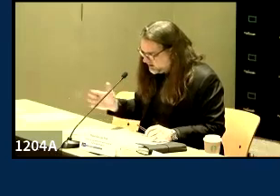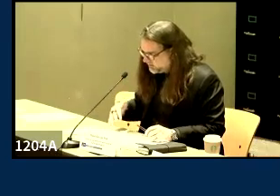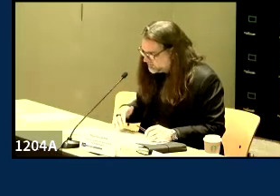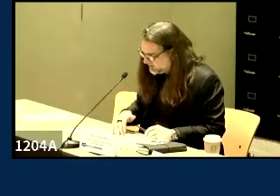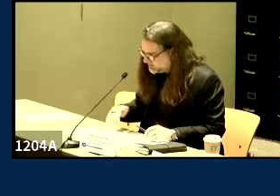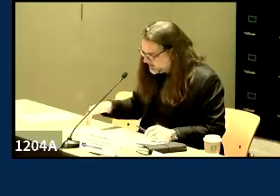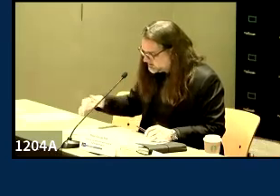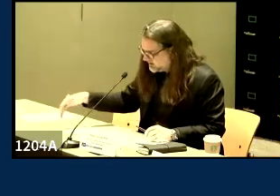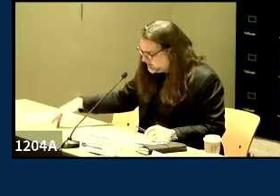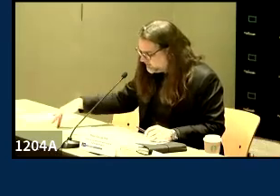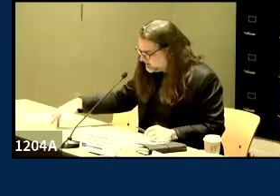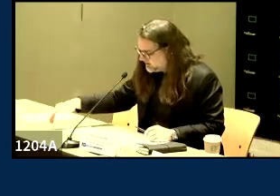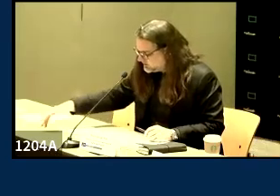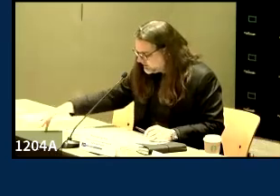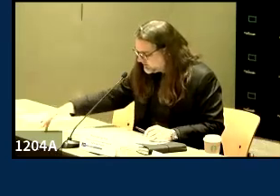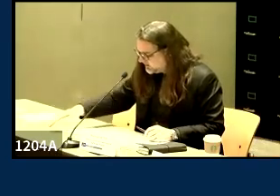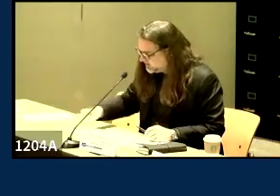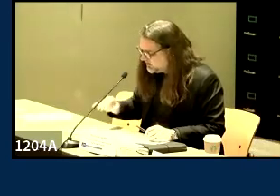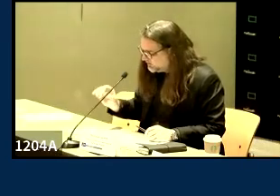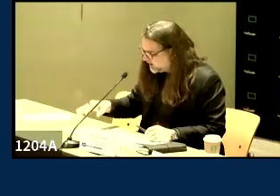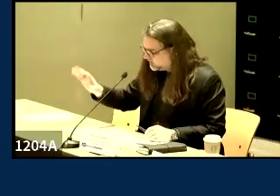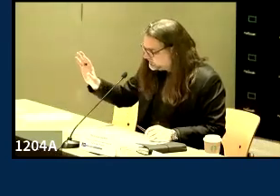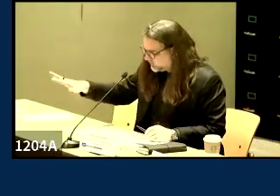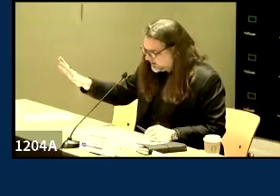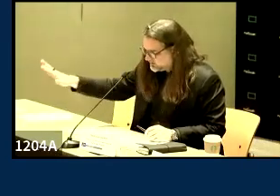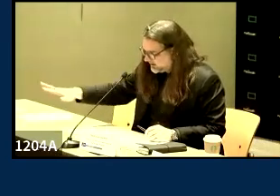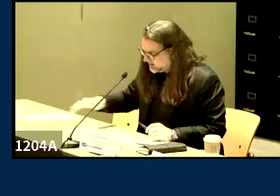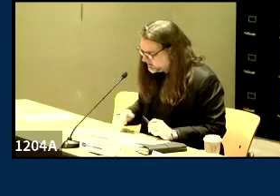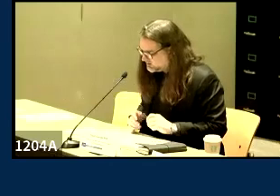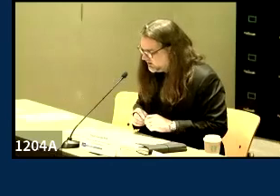to help develop, test, and implement and share data models, forecast and analytics.